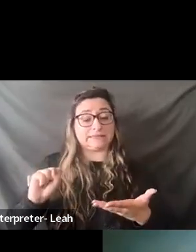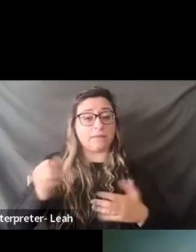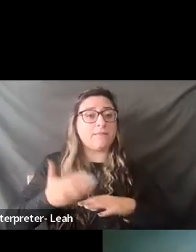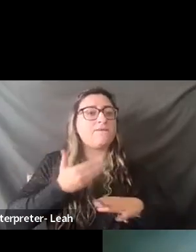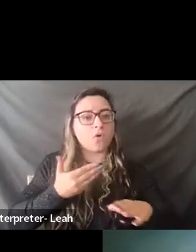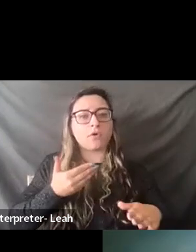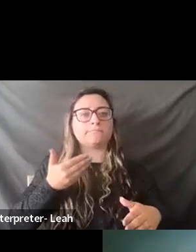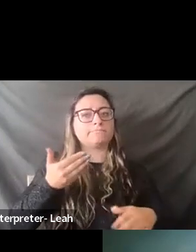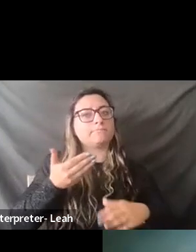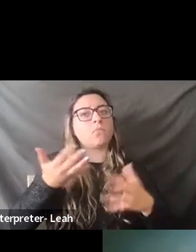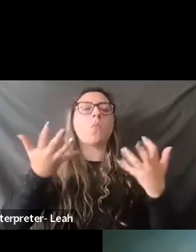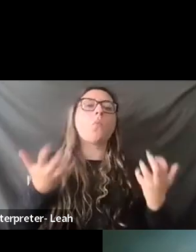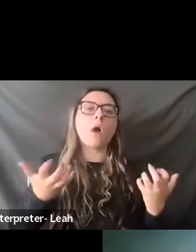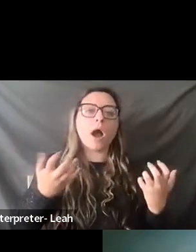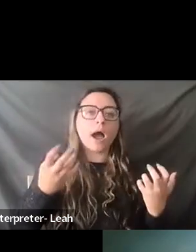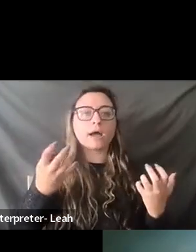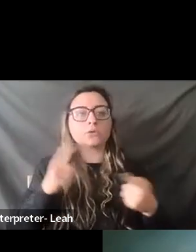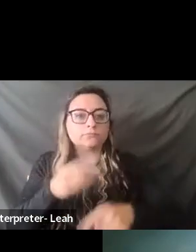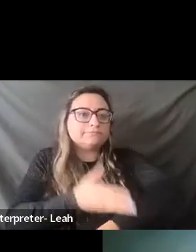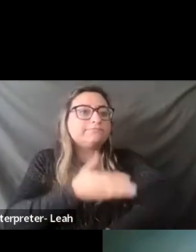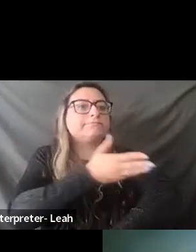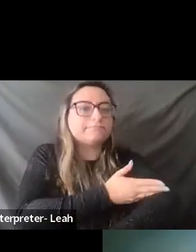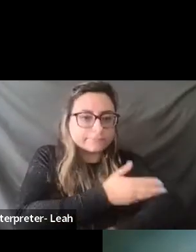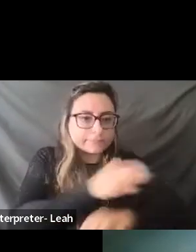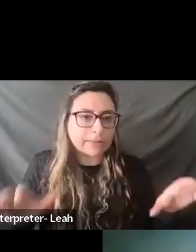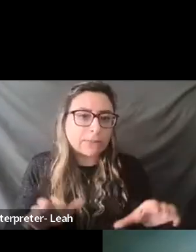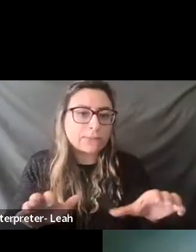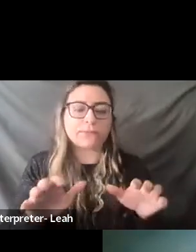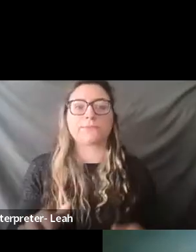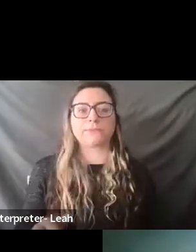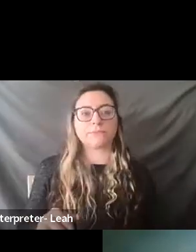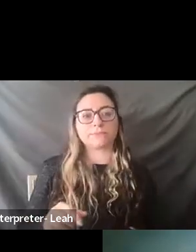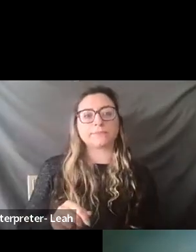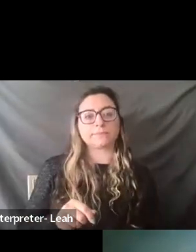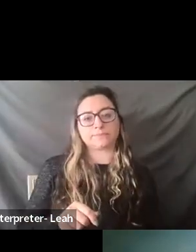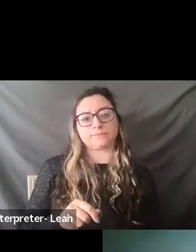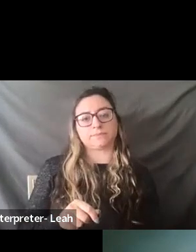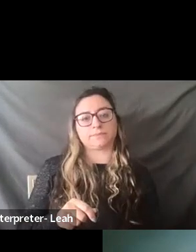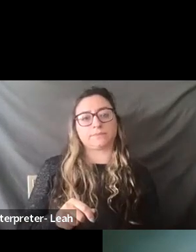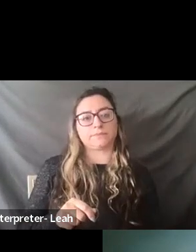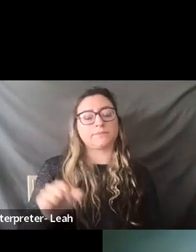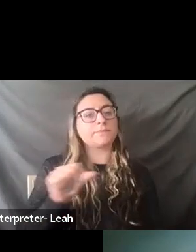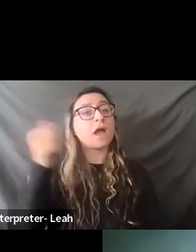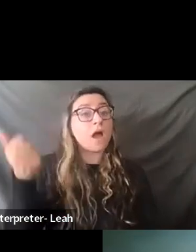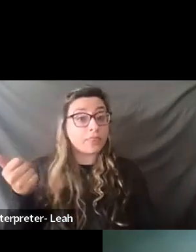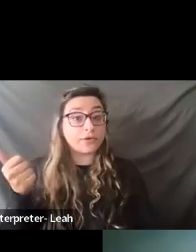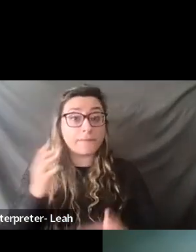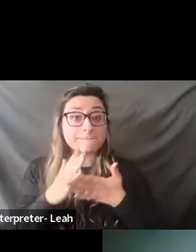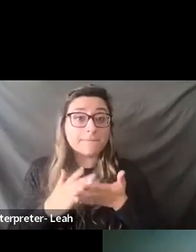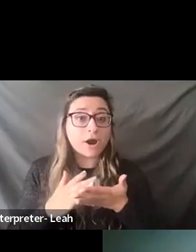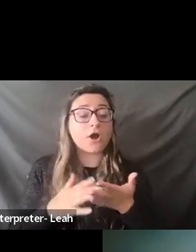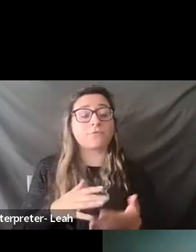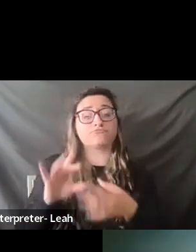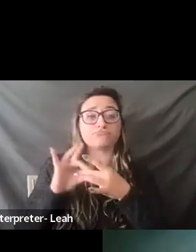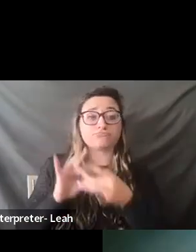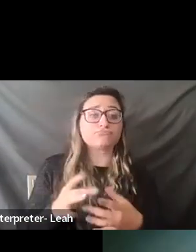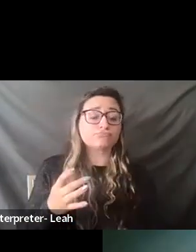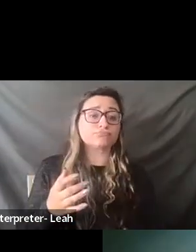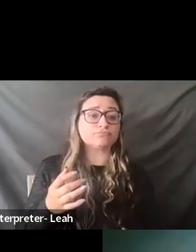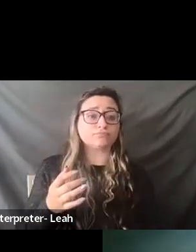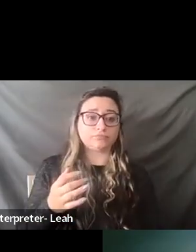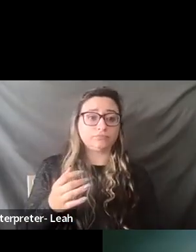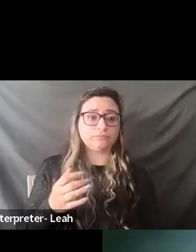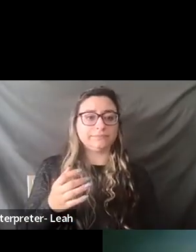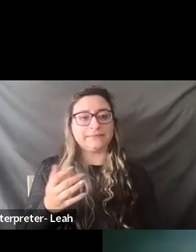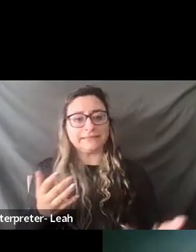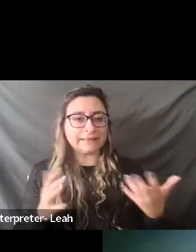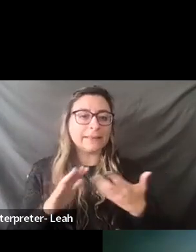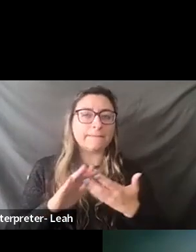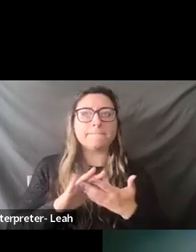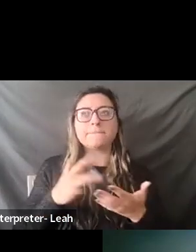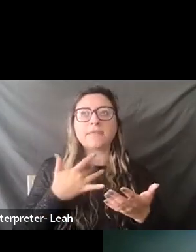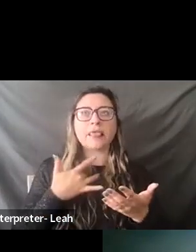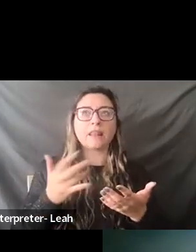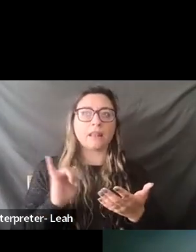And so that really is an incredibly powerful role for the CILs in their community because they do play that.